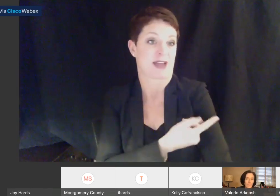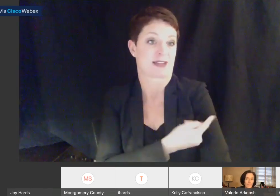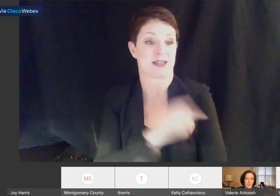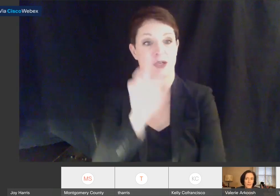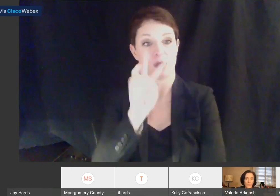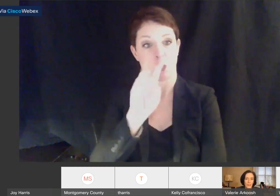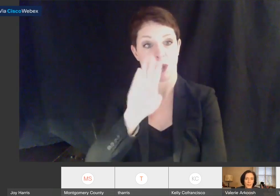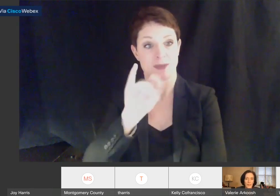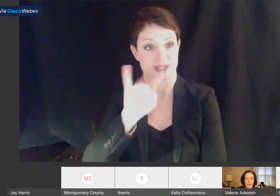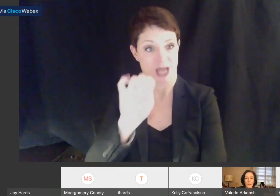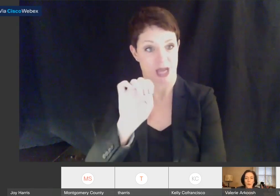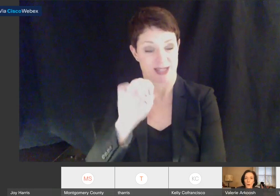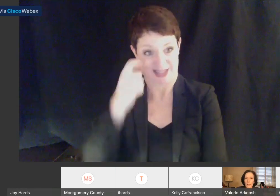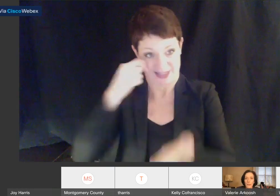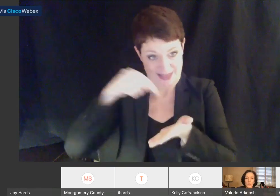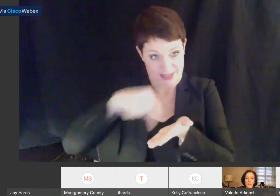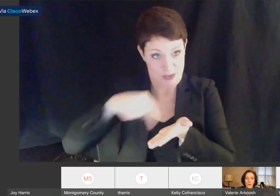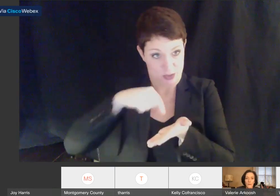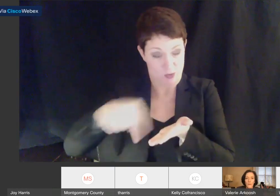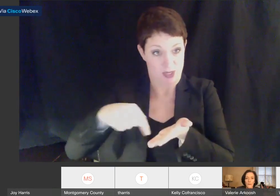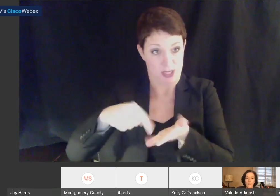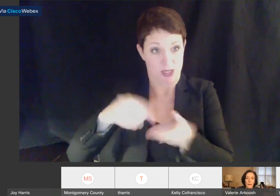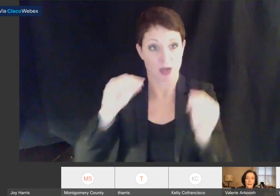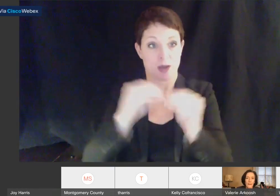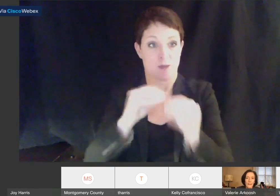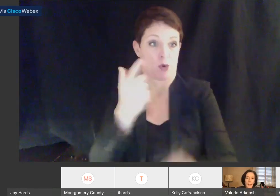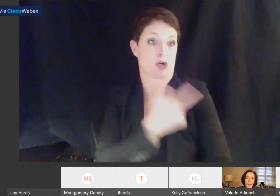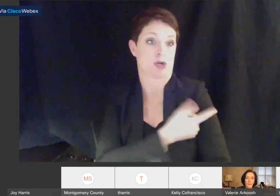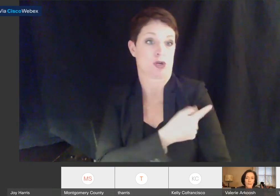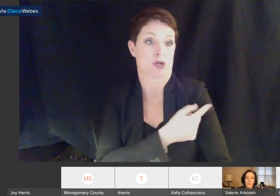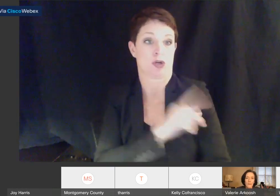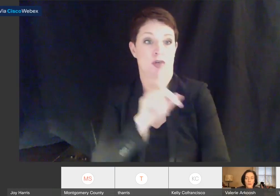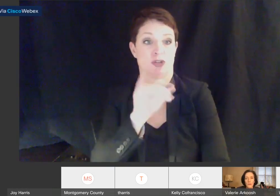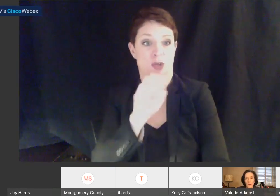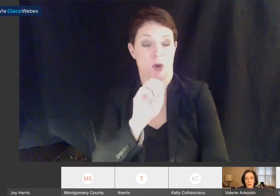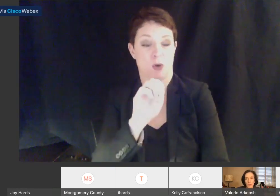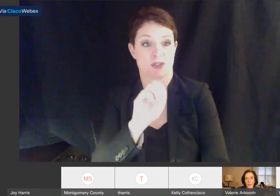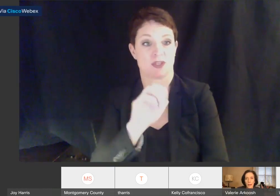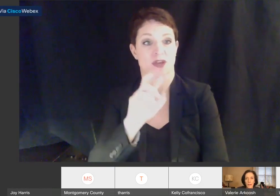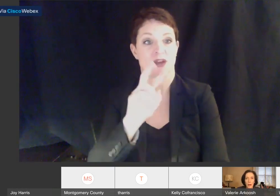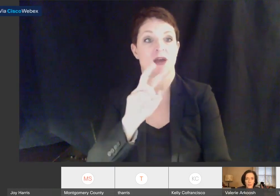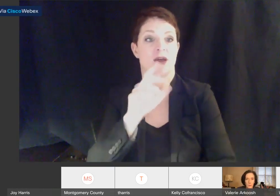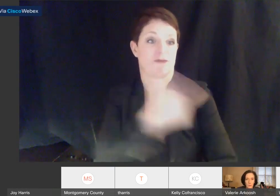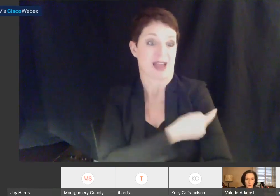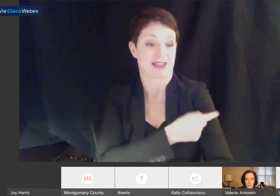as of this week, no additional doses of vaccine have been delivered to Montgomery County hospitals.